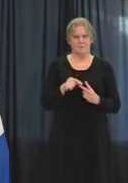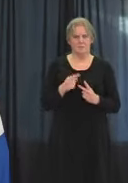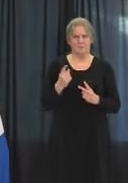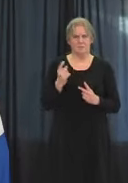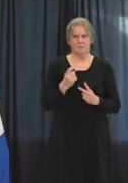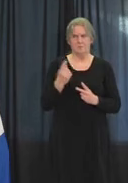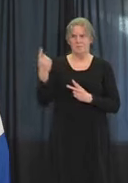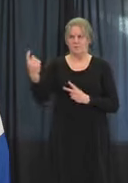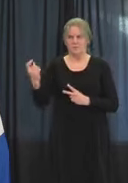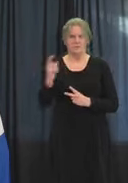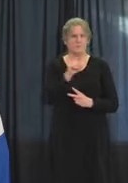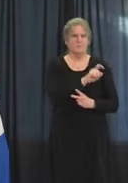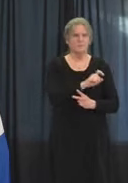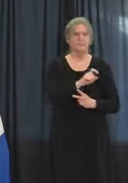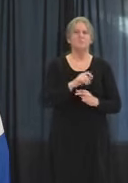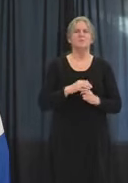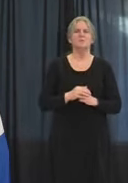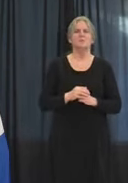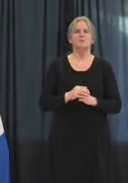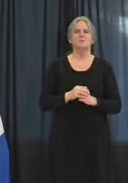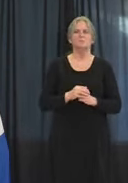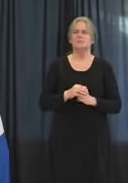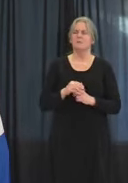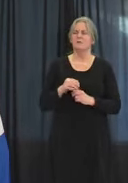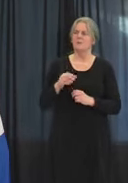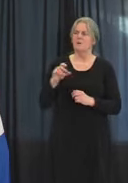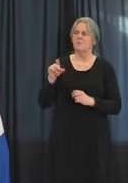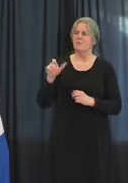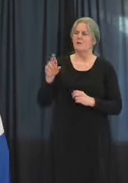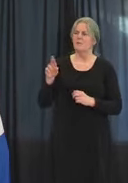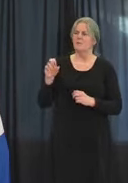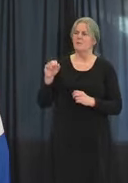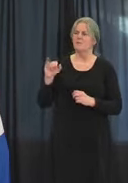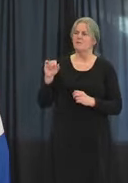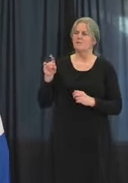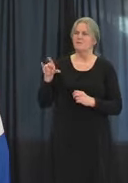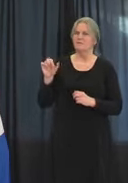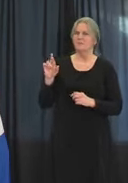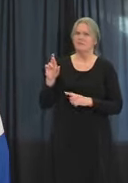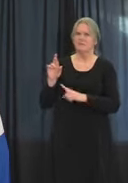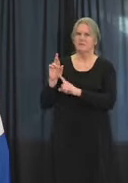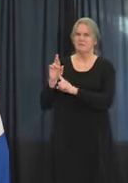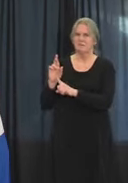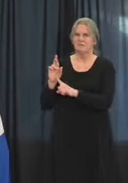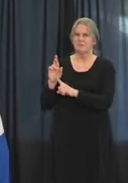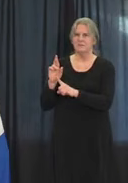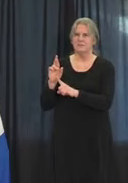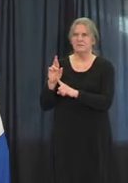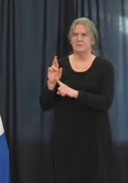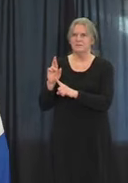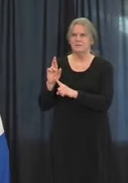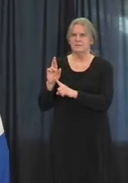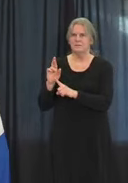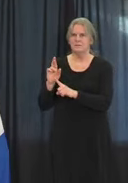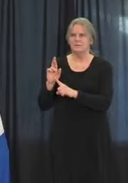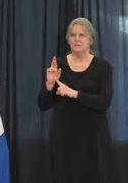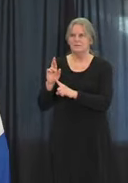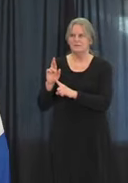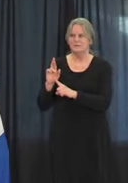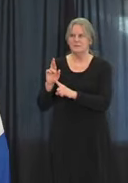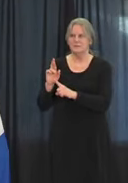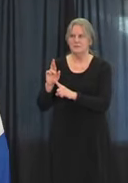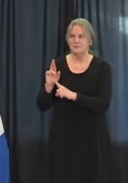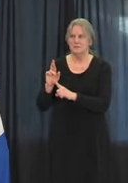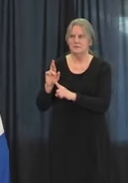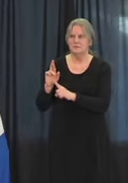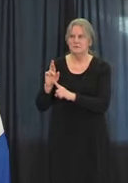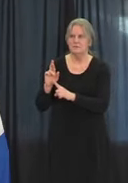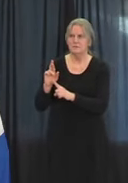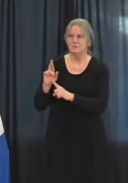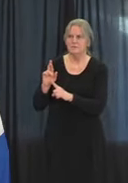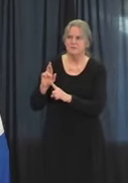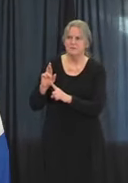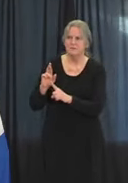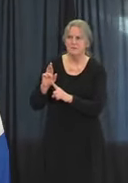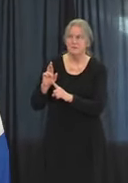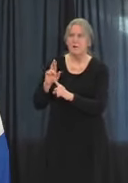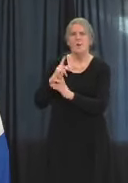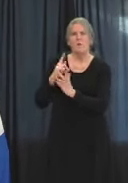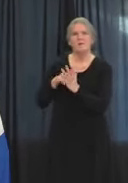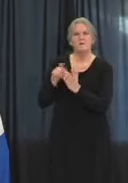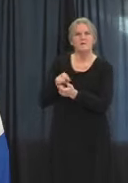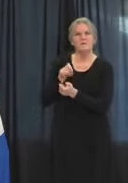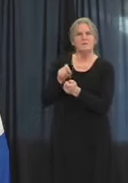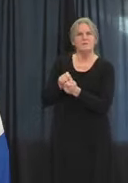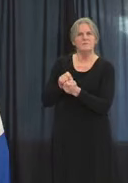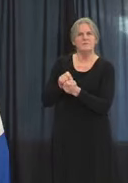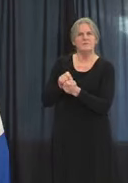questions, one is for Dr Hanley.